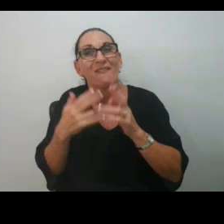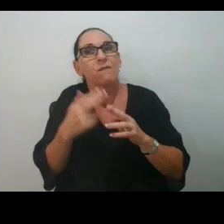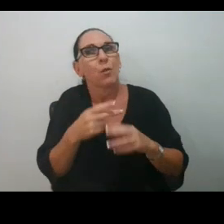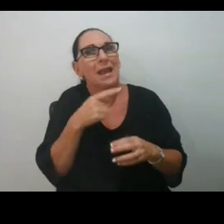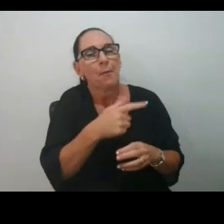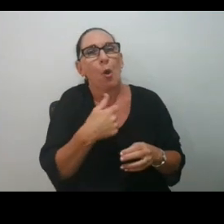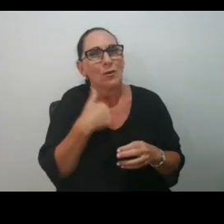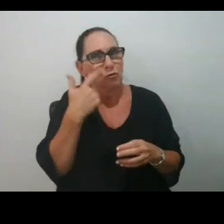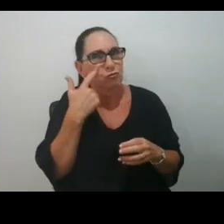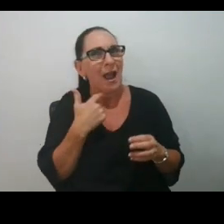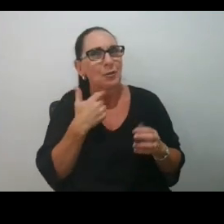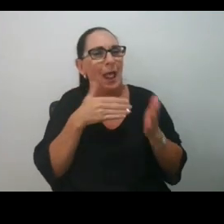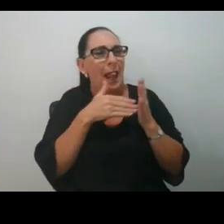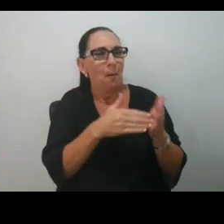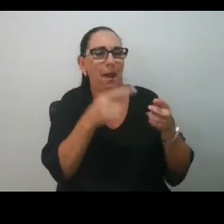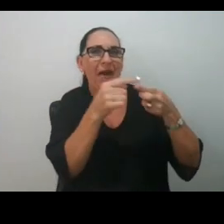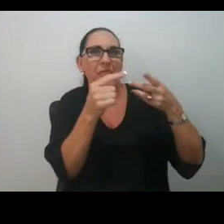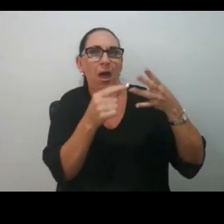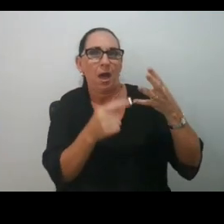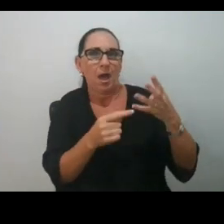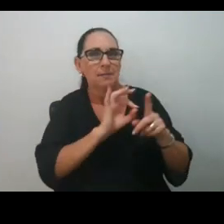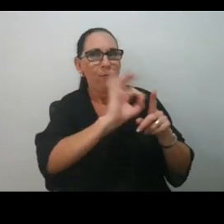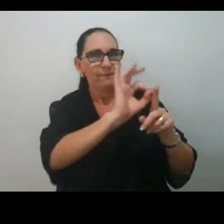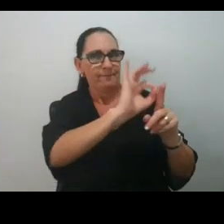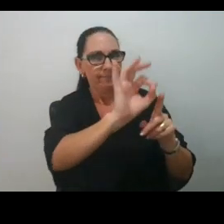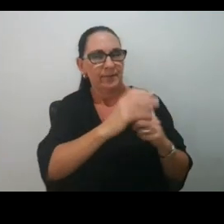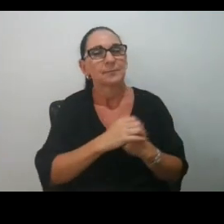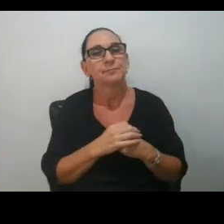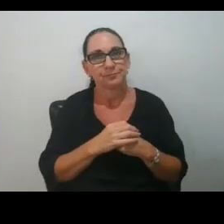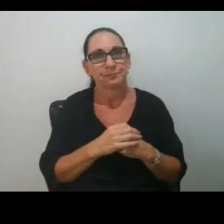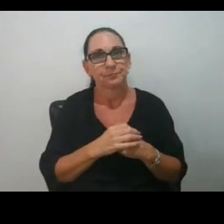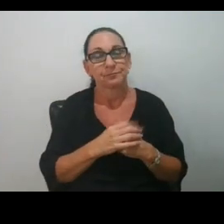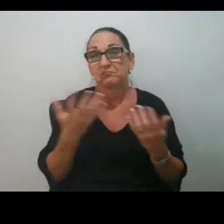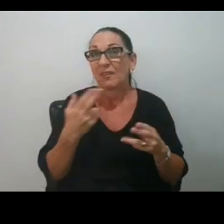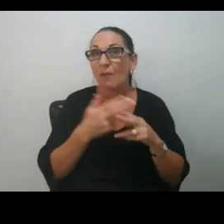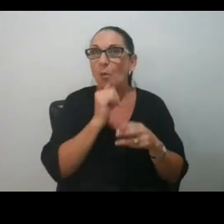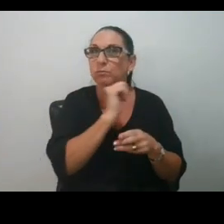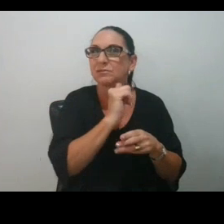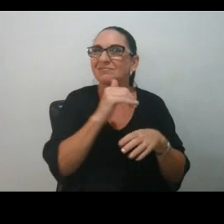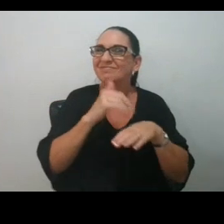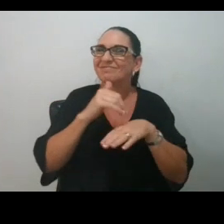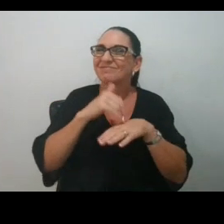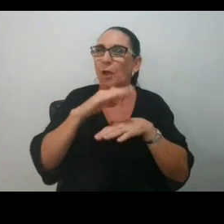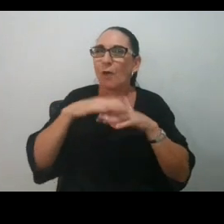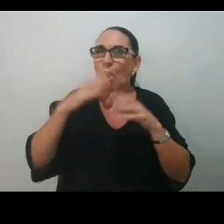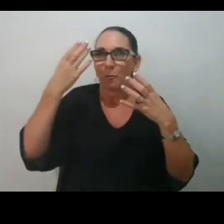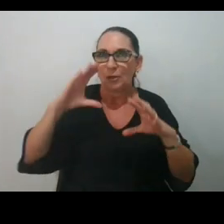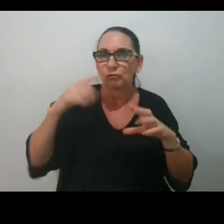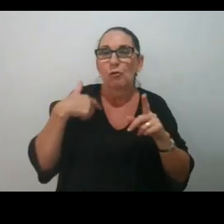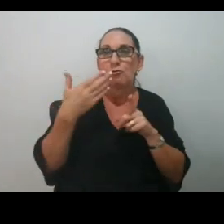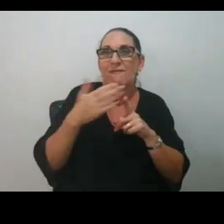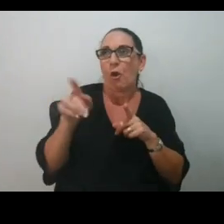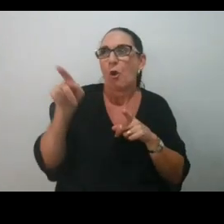issues in terms of accommodation uh we referred him to a youth service um to support him around